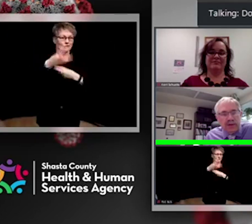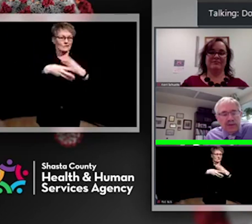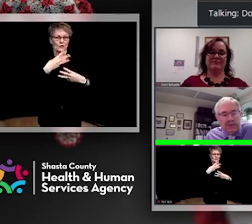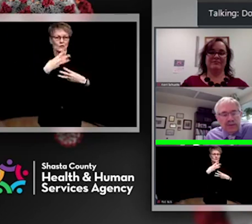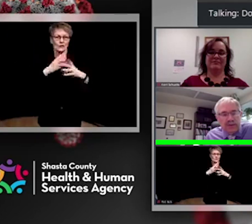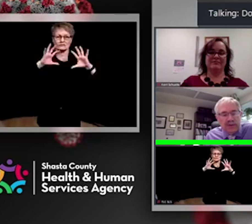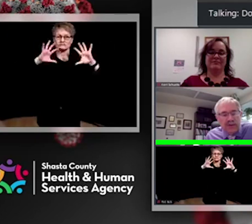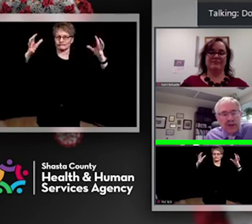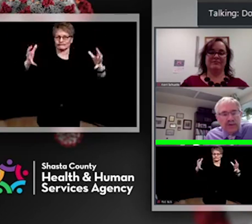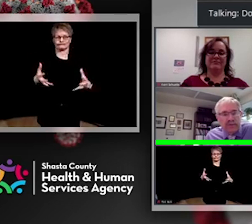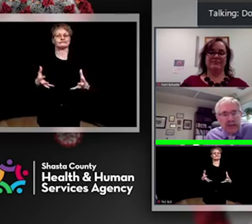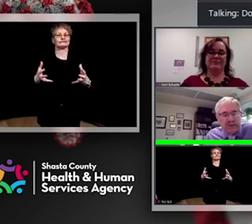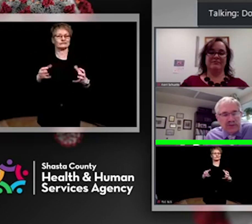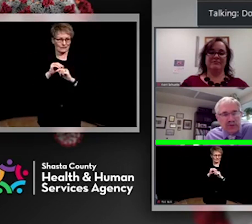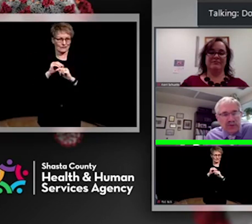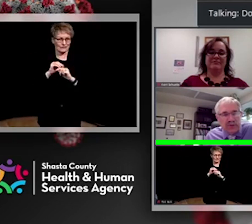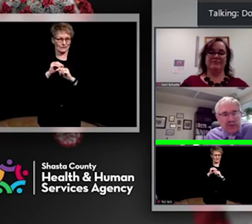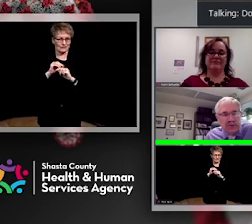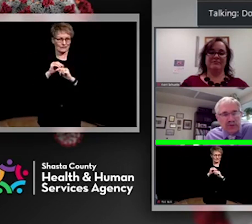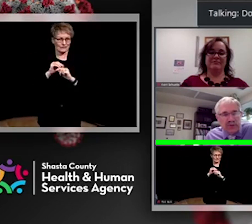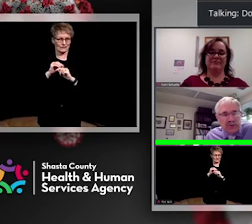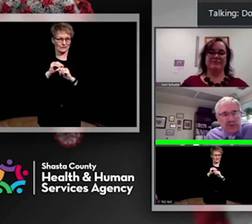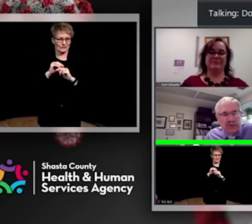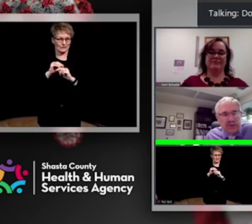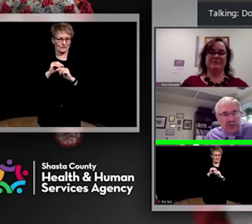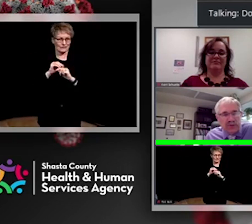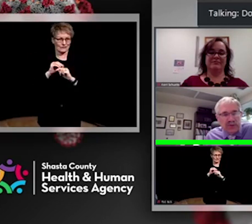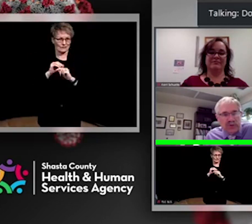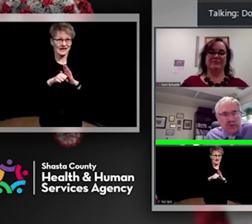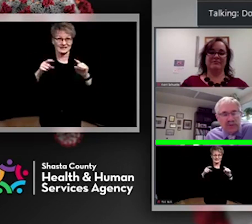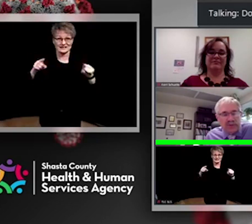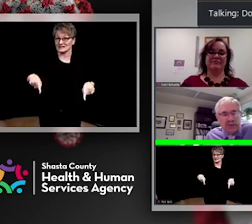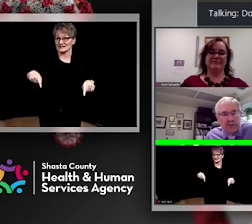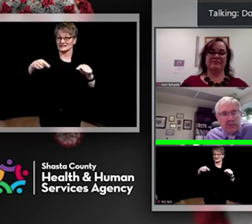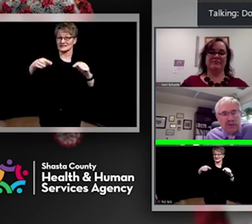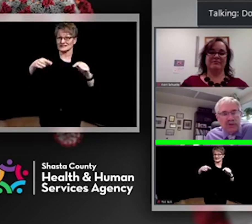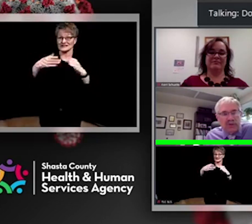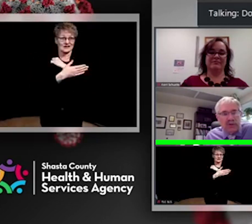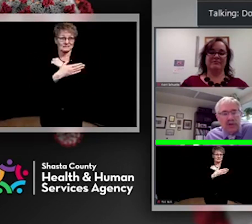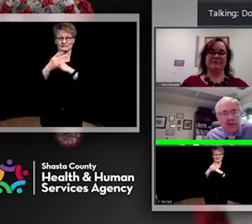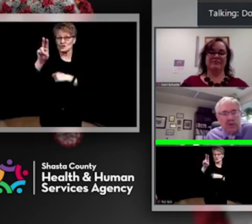that in the not that distant future, we're going to be able to have vaccine that we can administer,